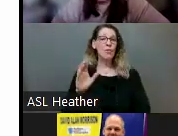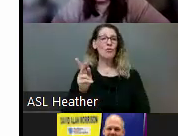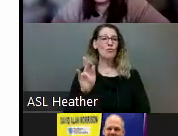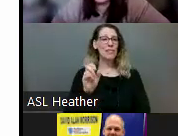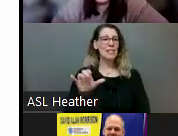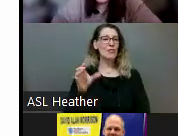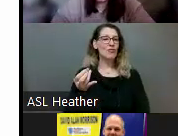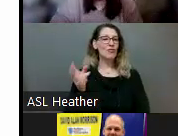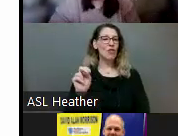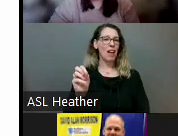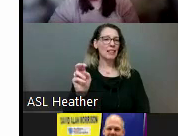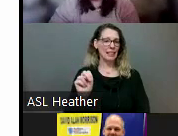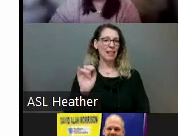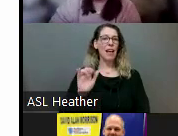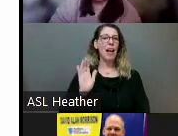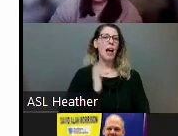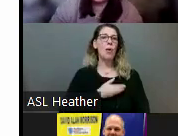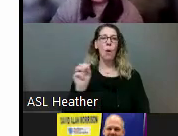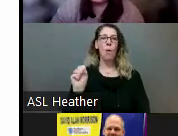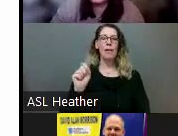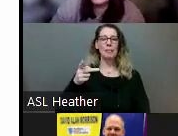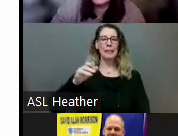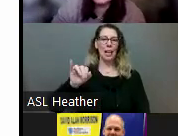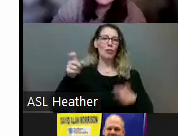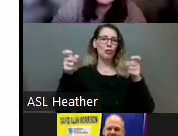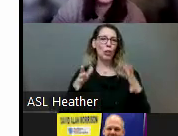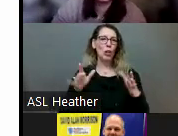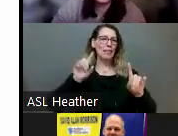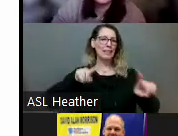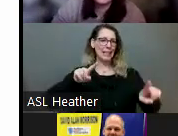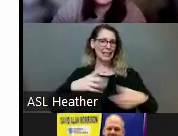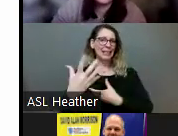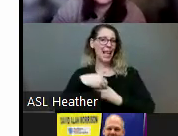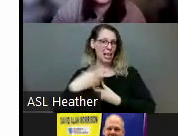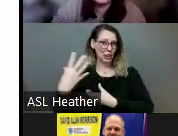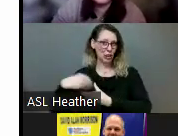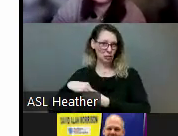she is our OSPI Assistant Director of Attendance and Engagement. Krissy is